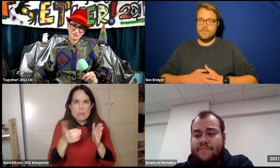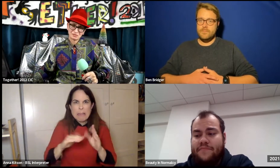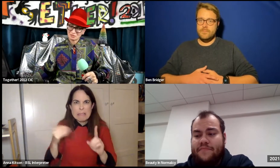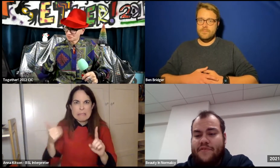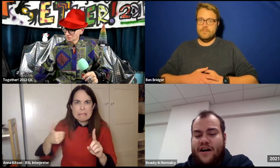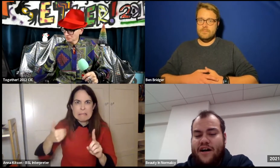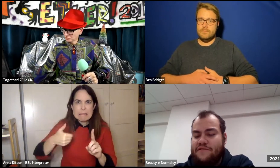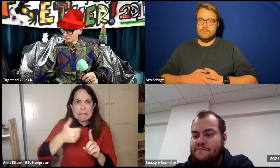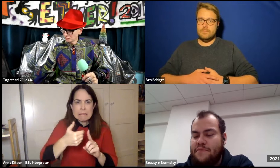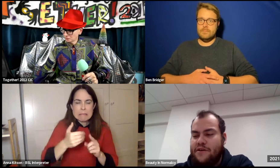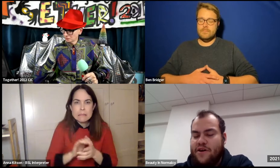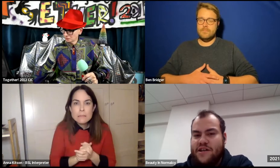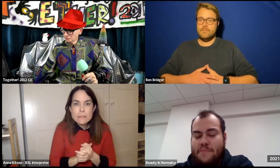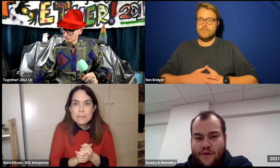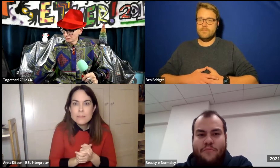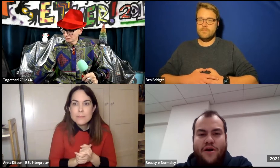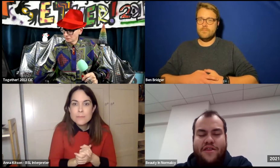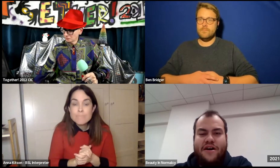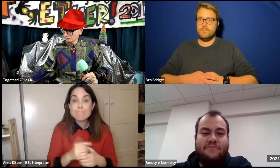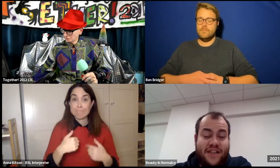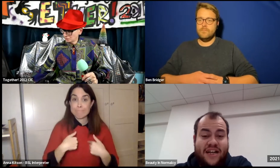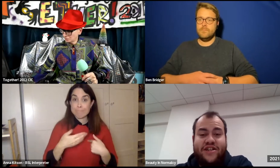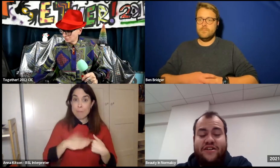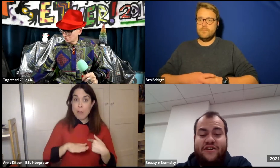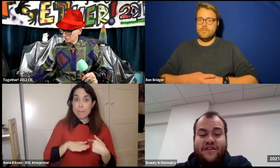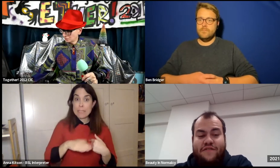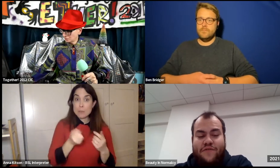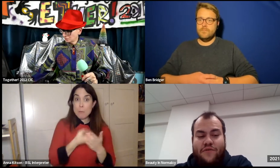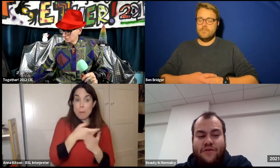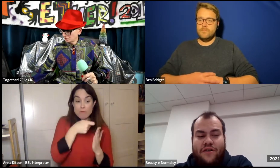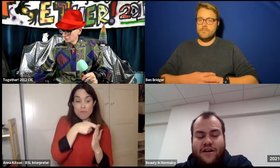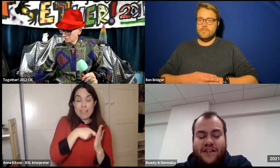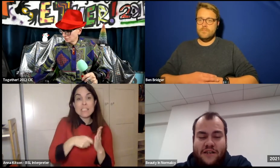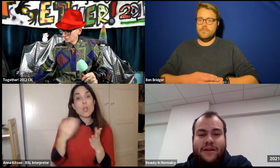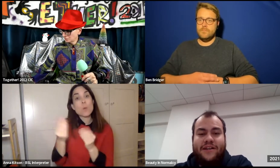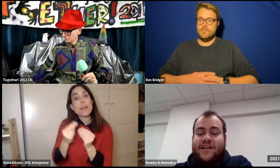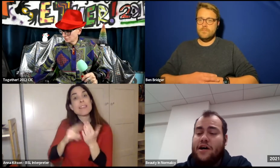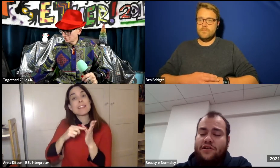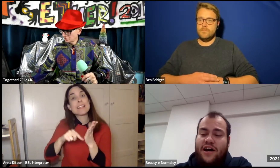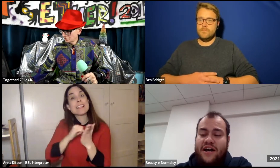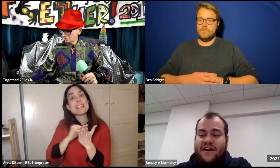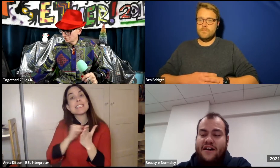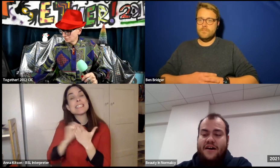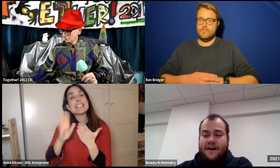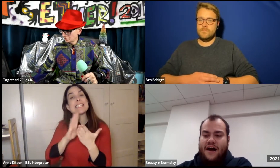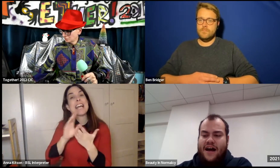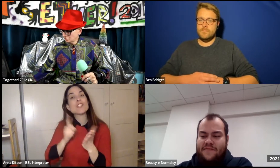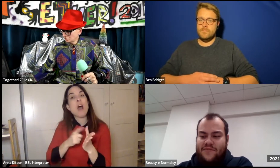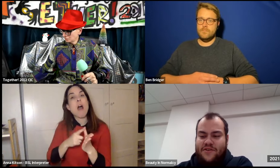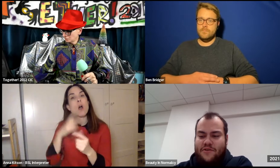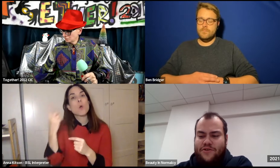writing a poem with Natasha for Disability Arts Online, and although